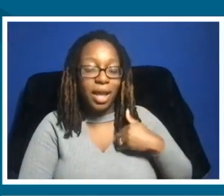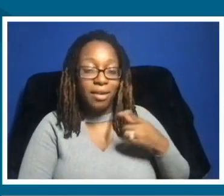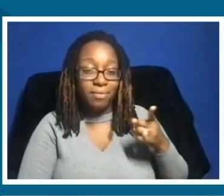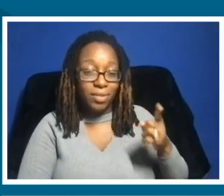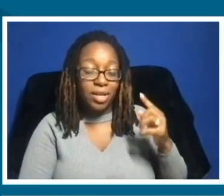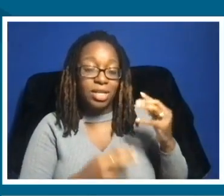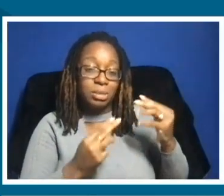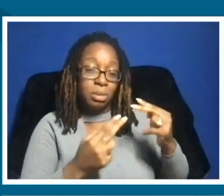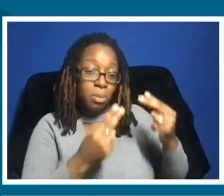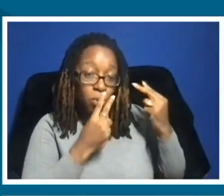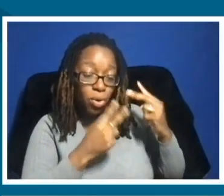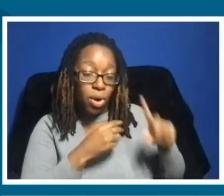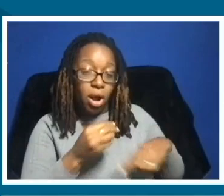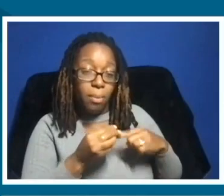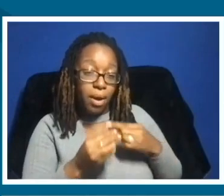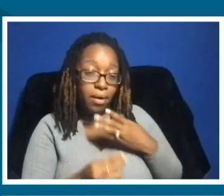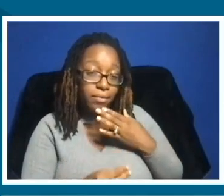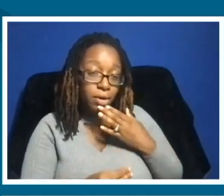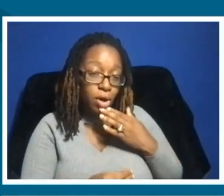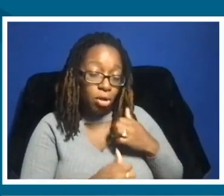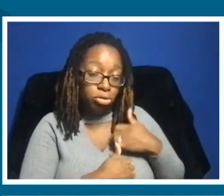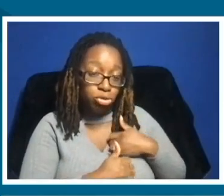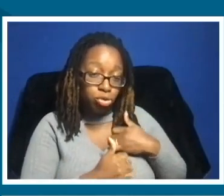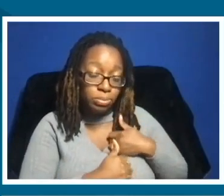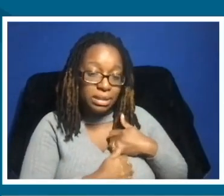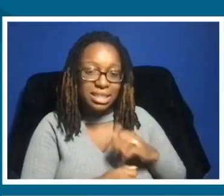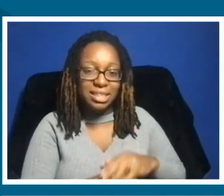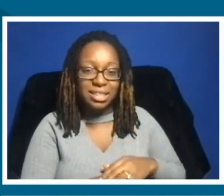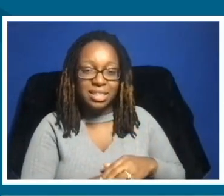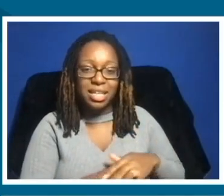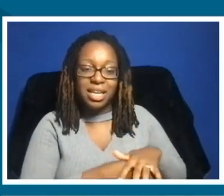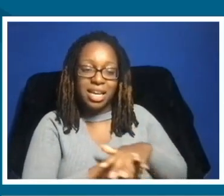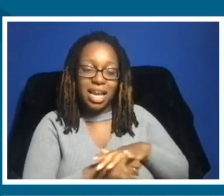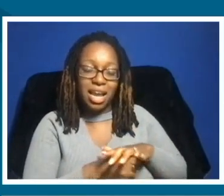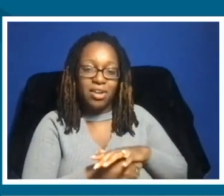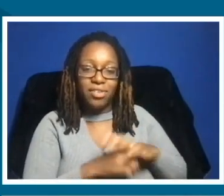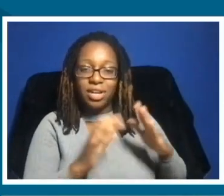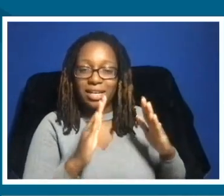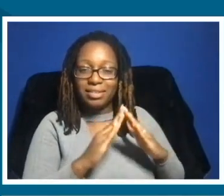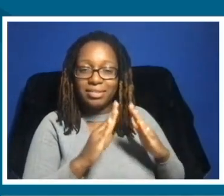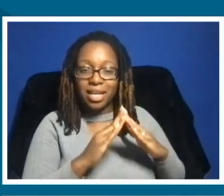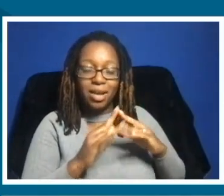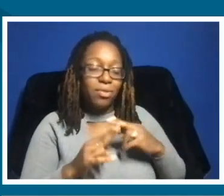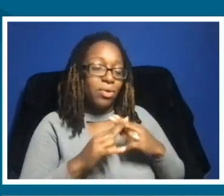troops in uh this area of town called